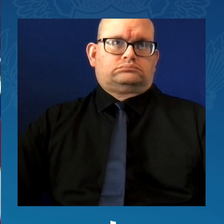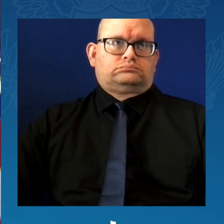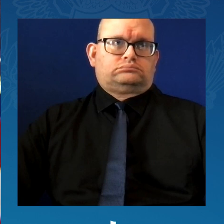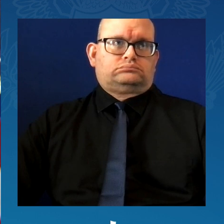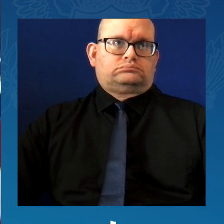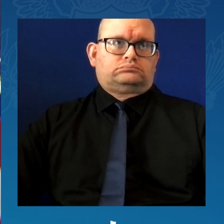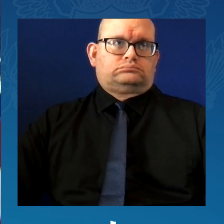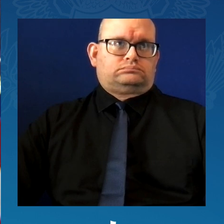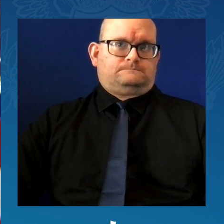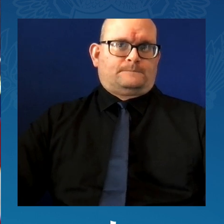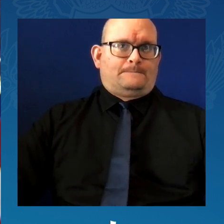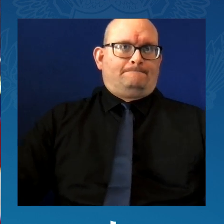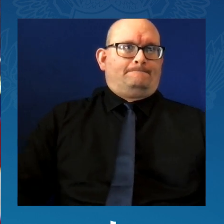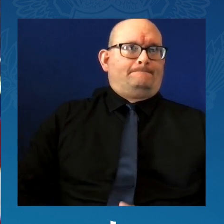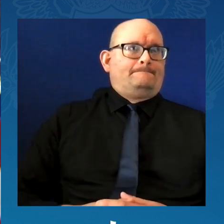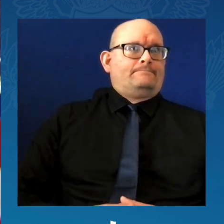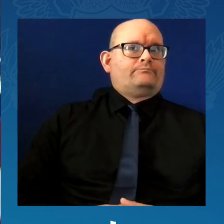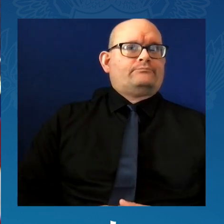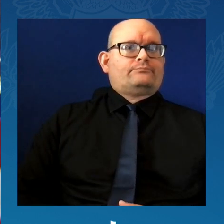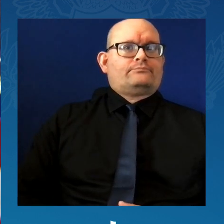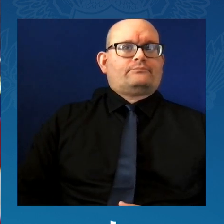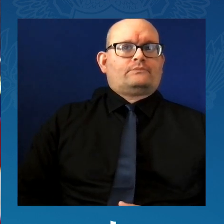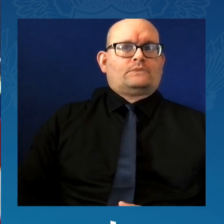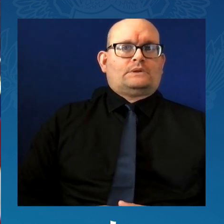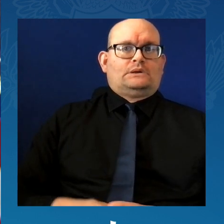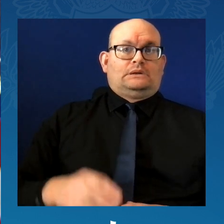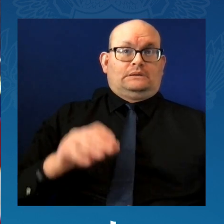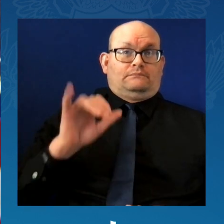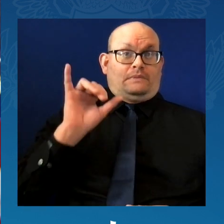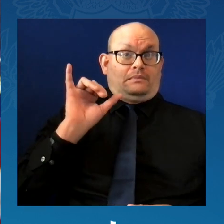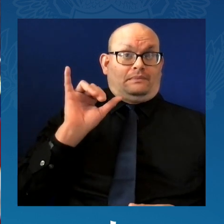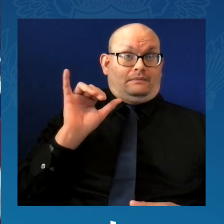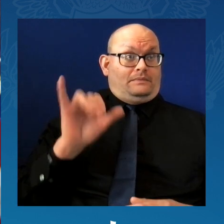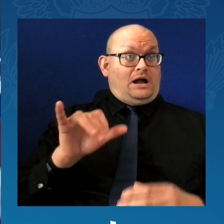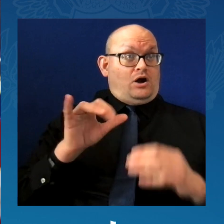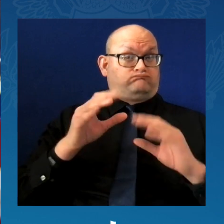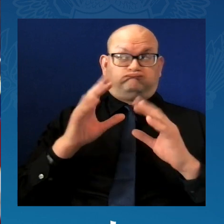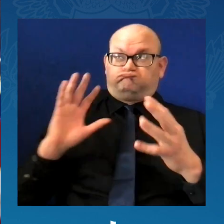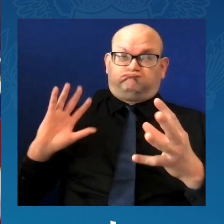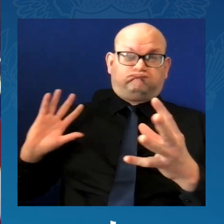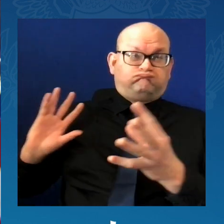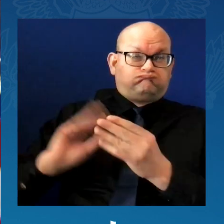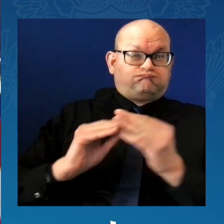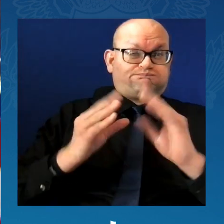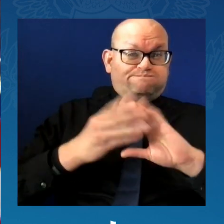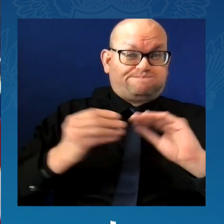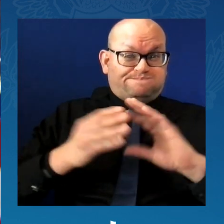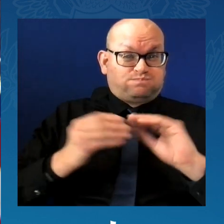And that being said, we are aware that the International Space Station